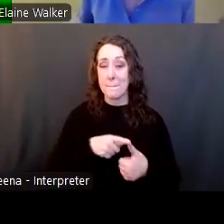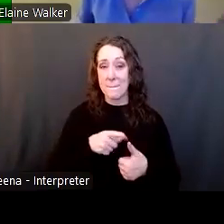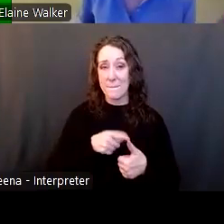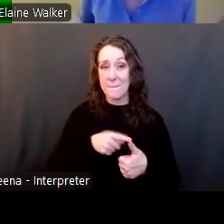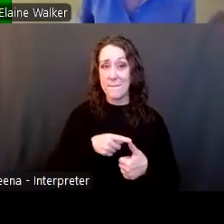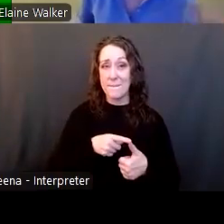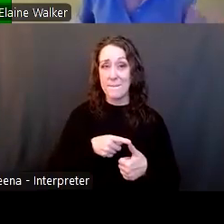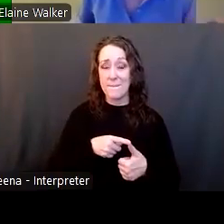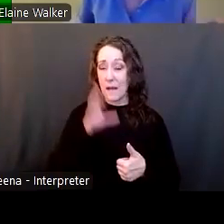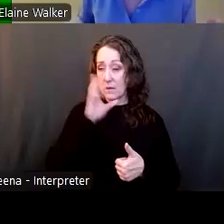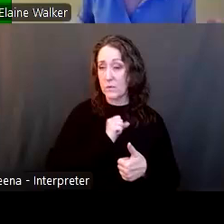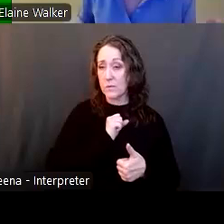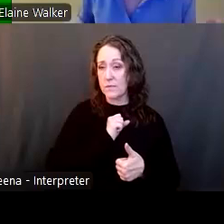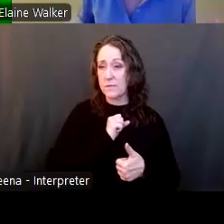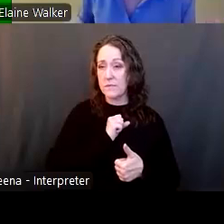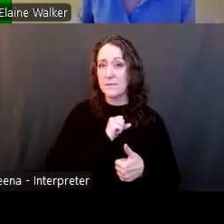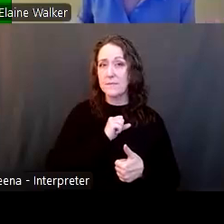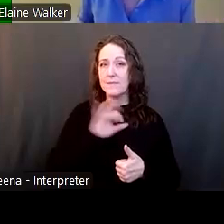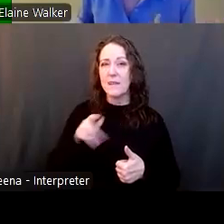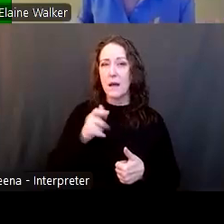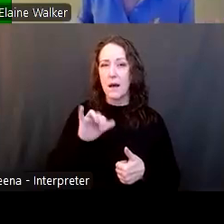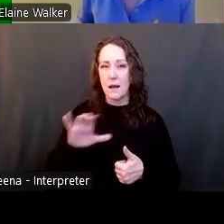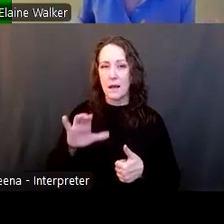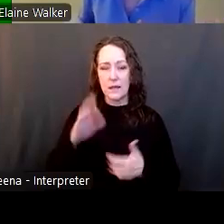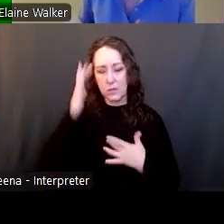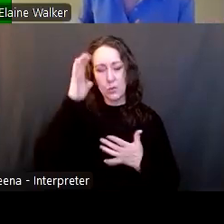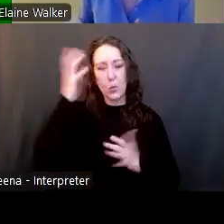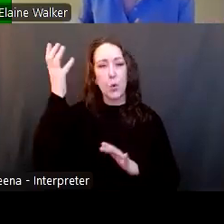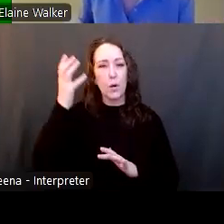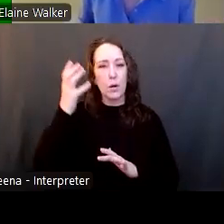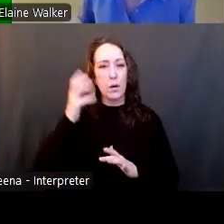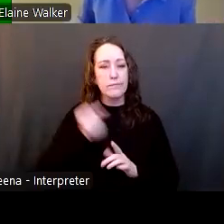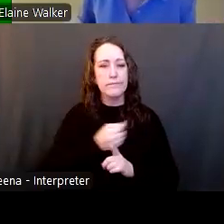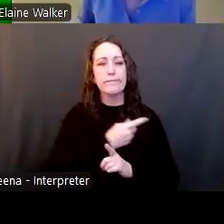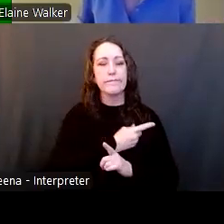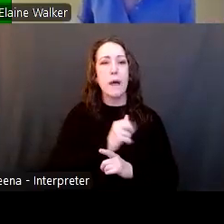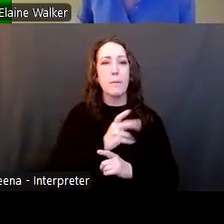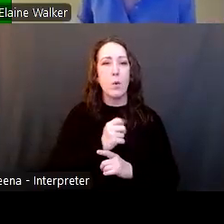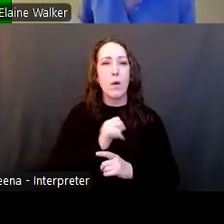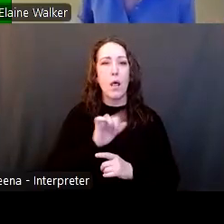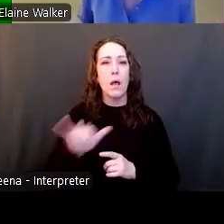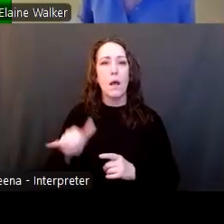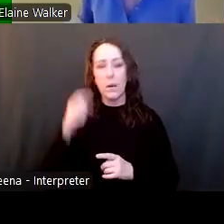I assume that psychotic disorders involve abnormalities in brain function that um